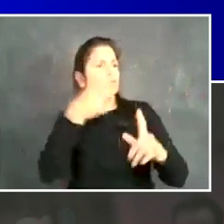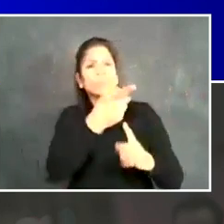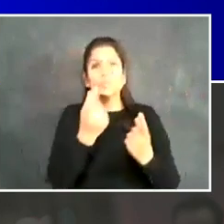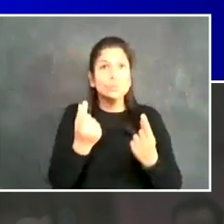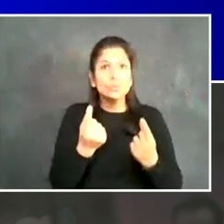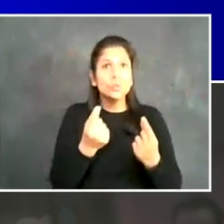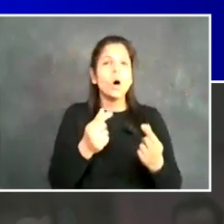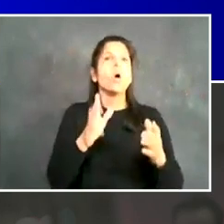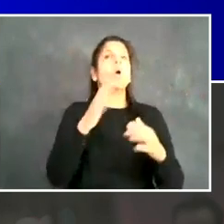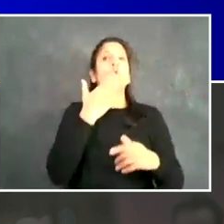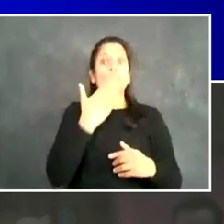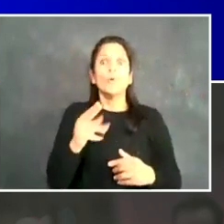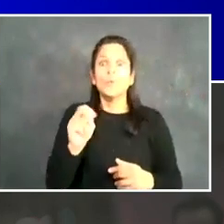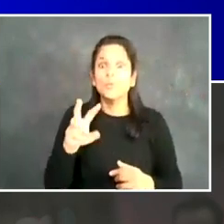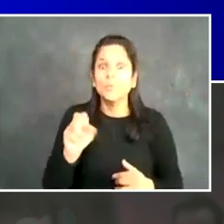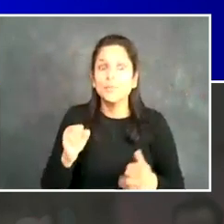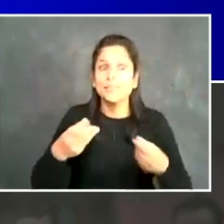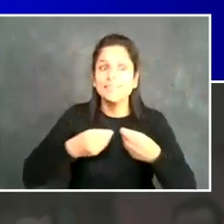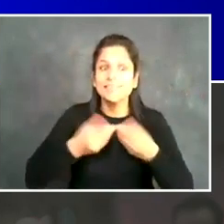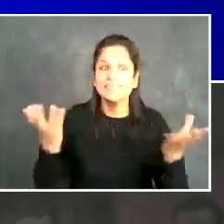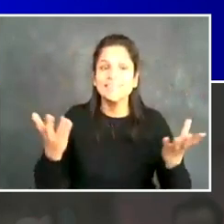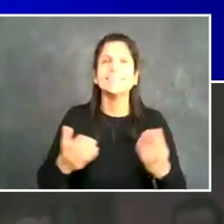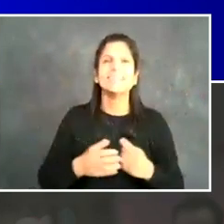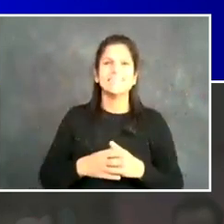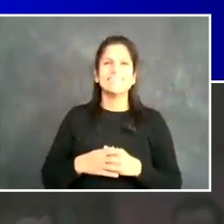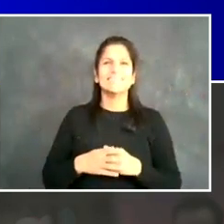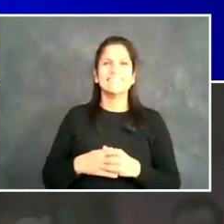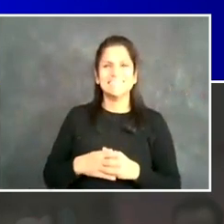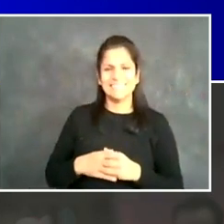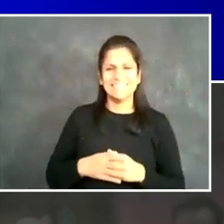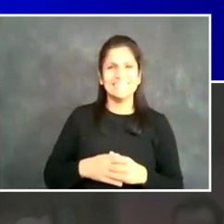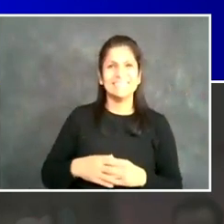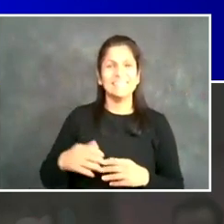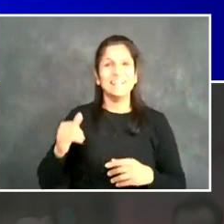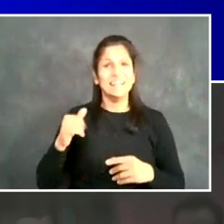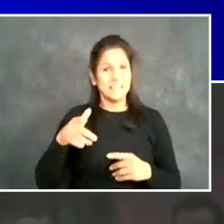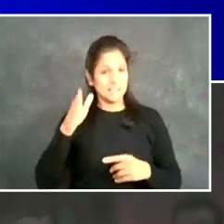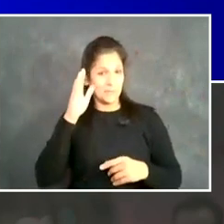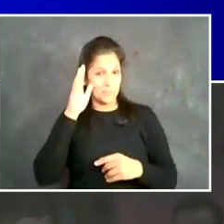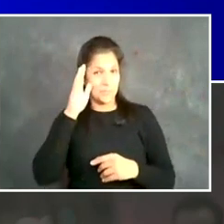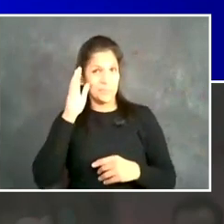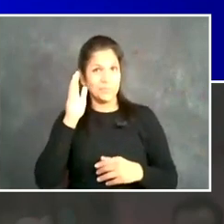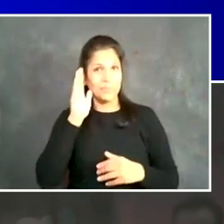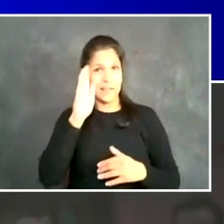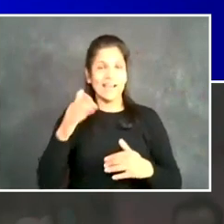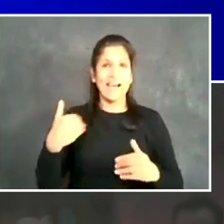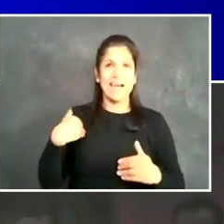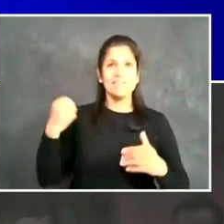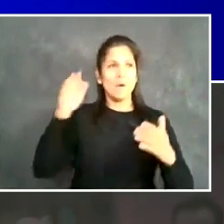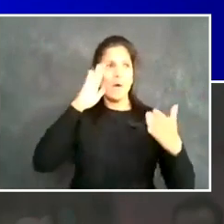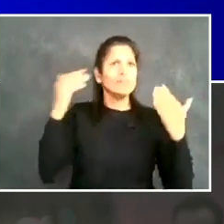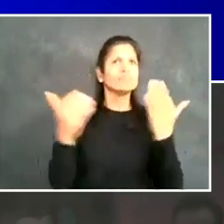WEEKS. SO, THE GOOD NEWS IS, WE'RE